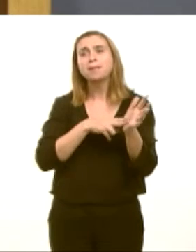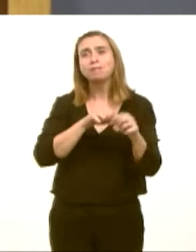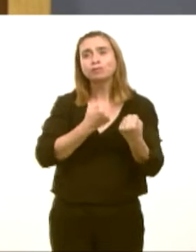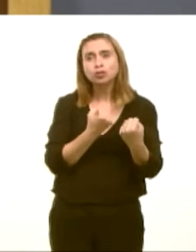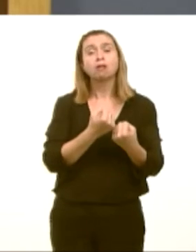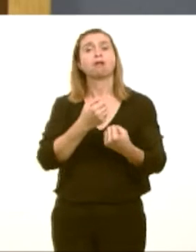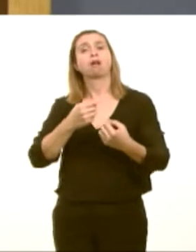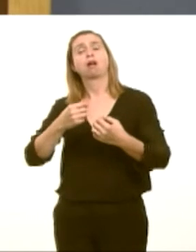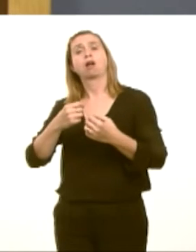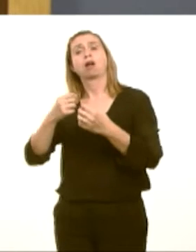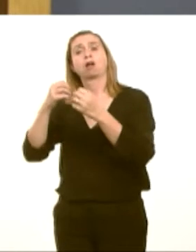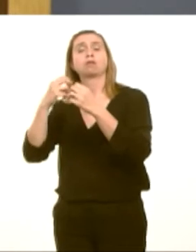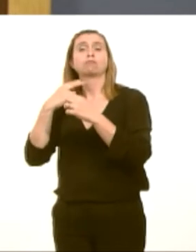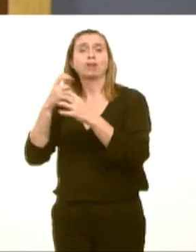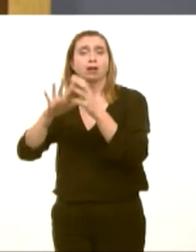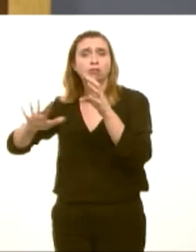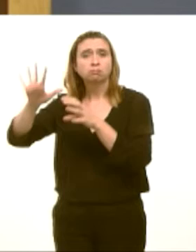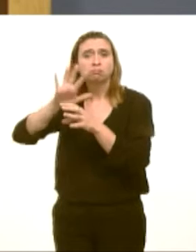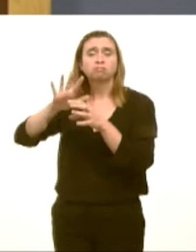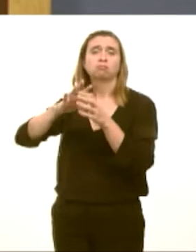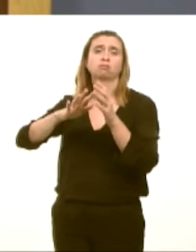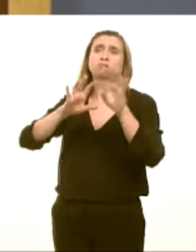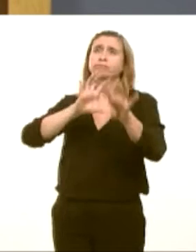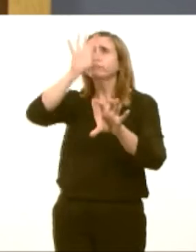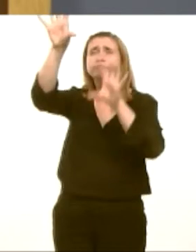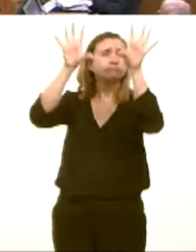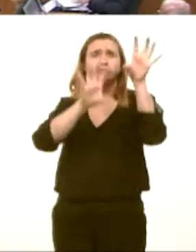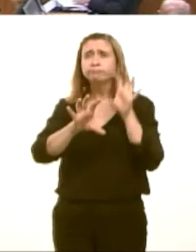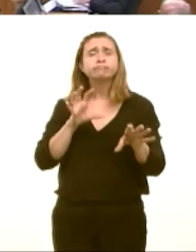of course, in the south-east and north-east as well.